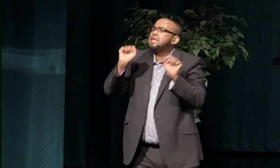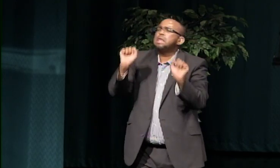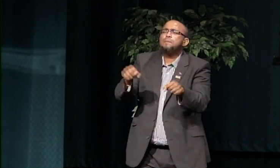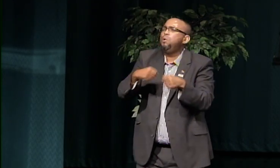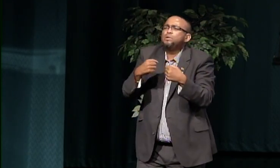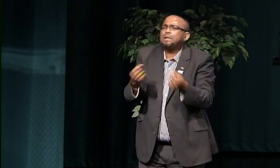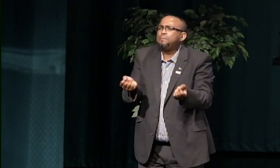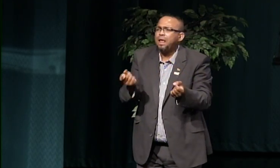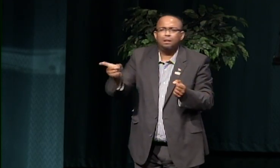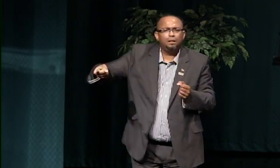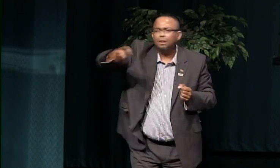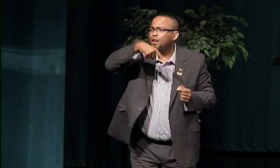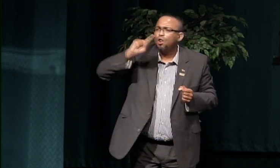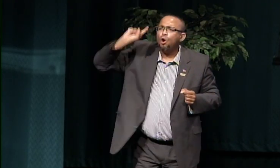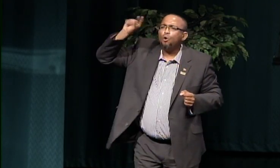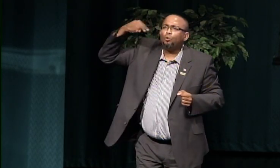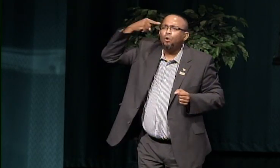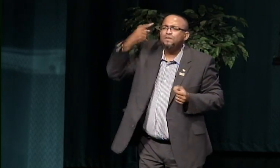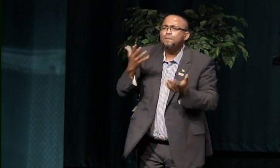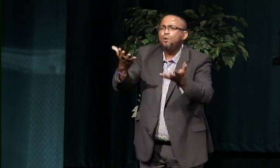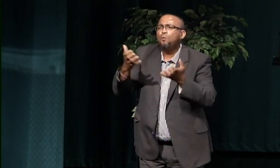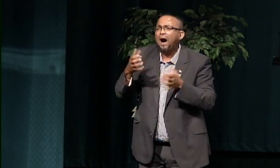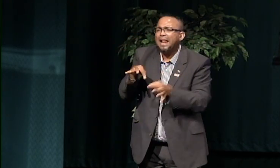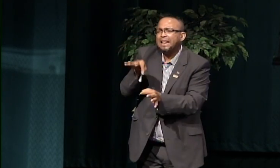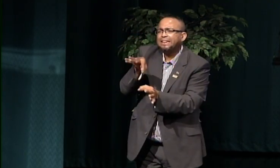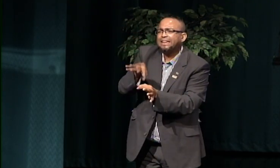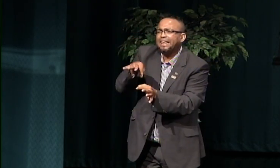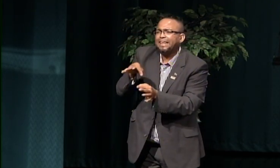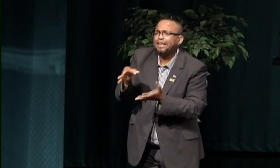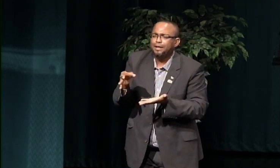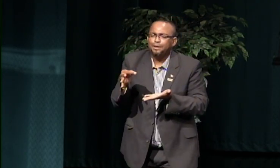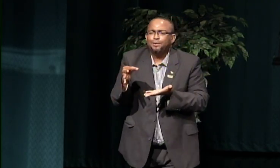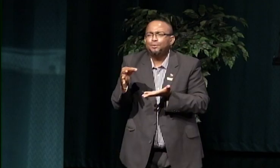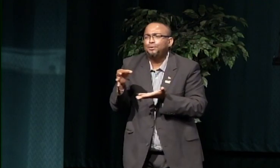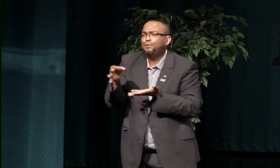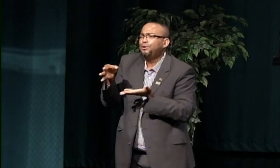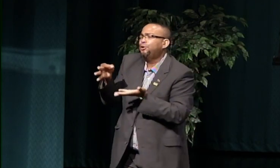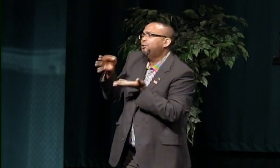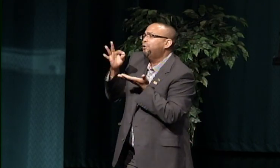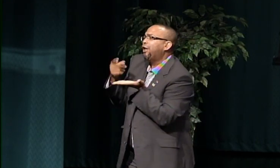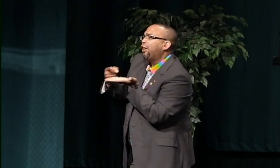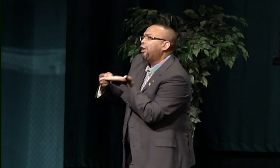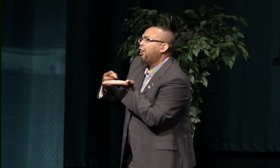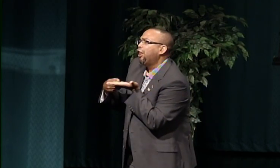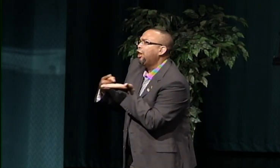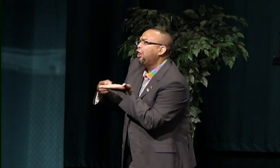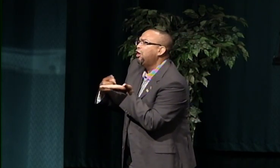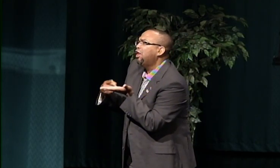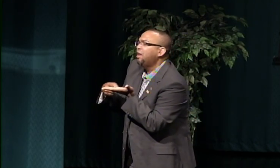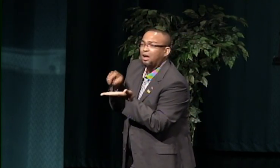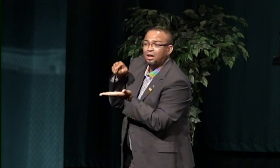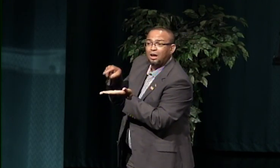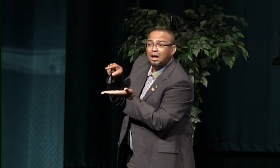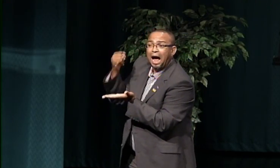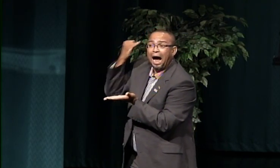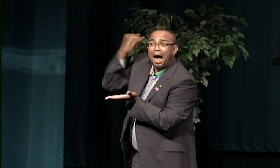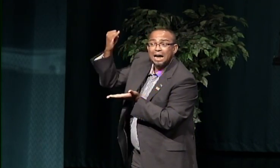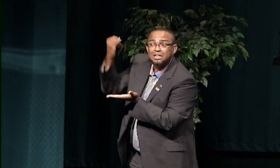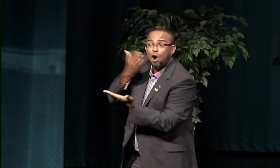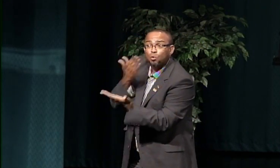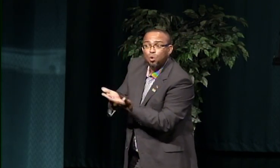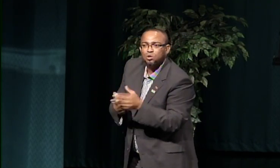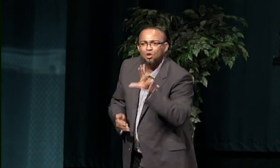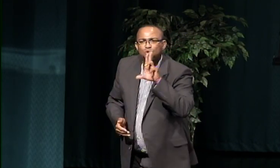It was impossible then at that point for government officials